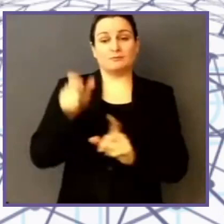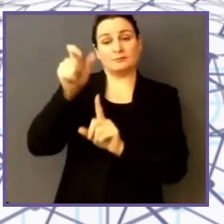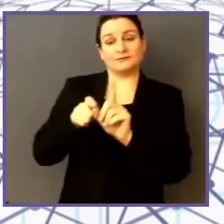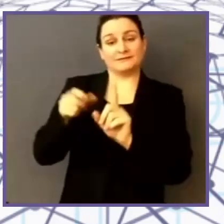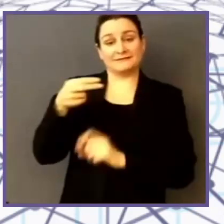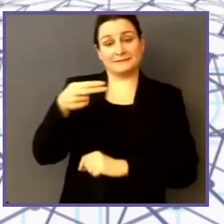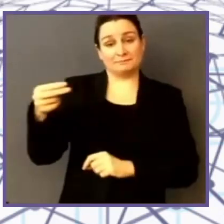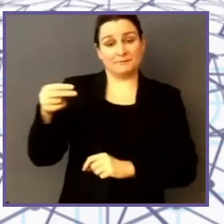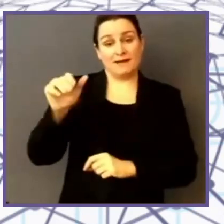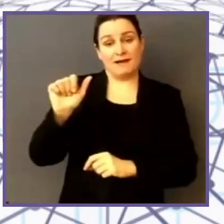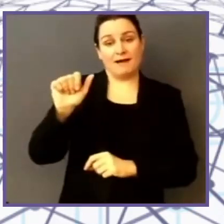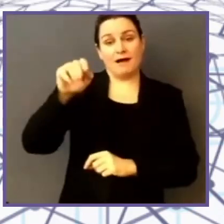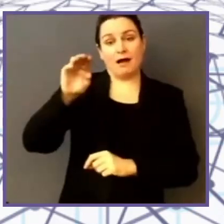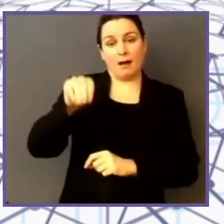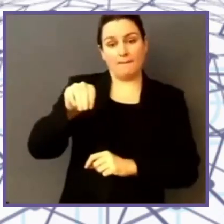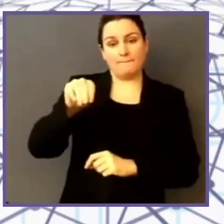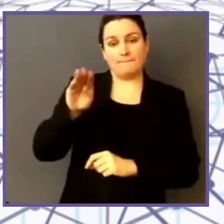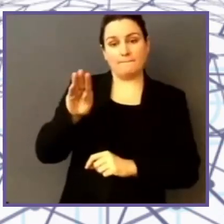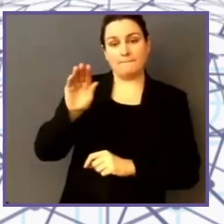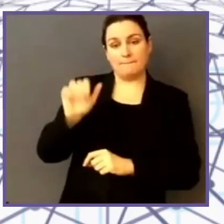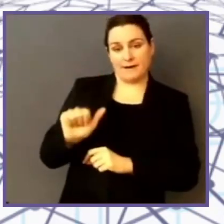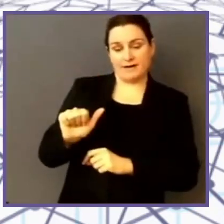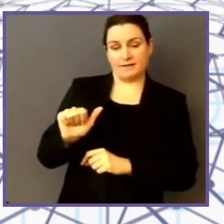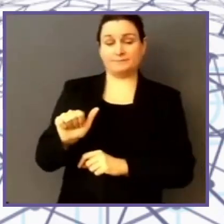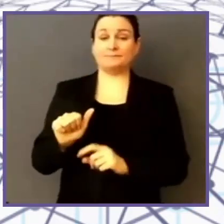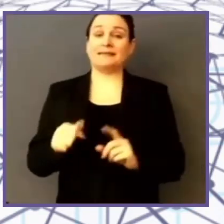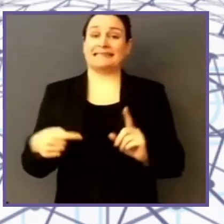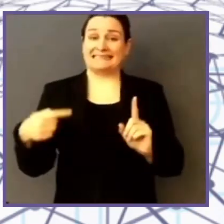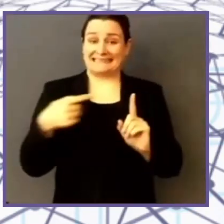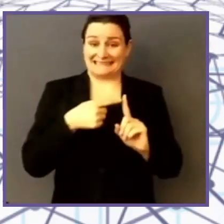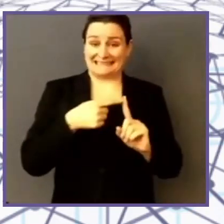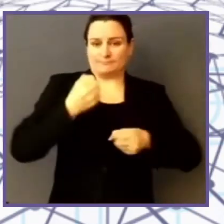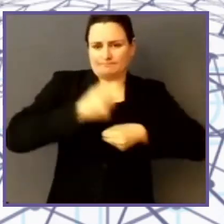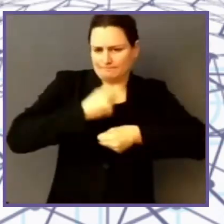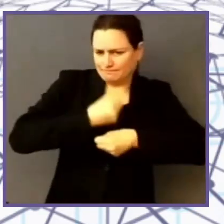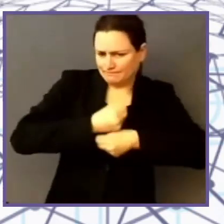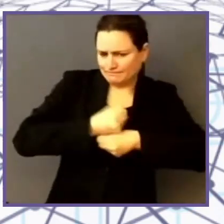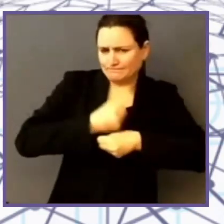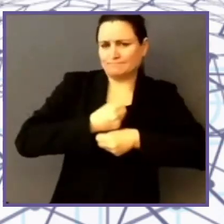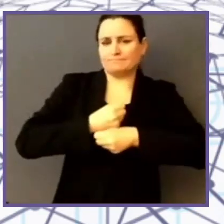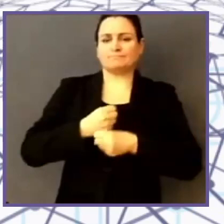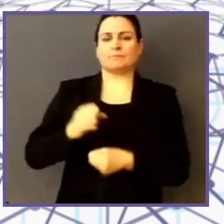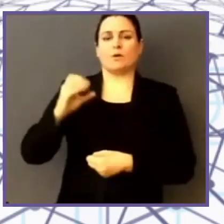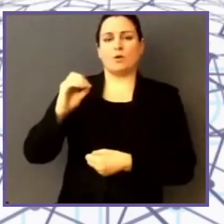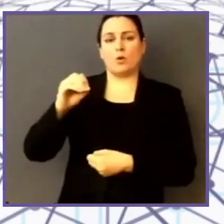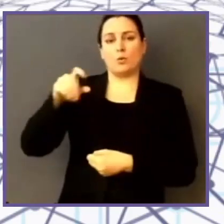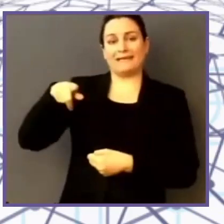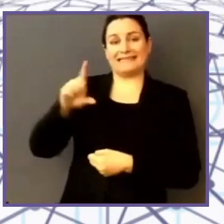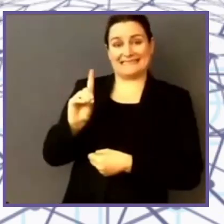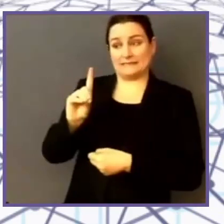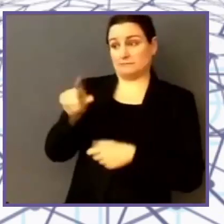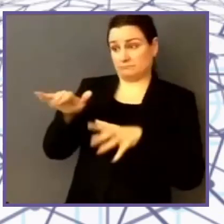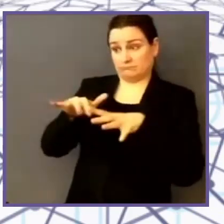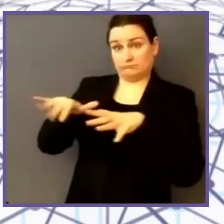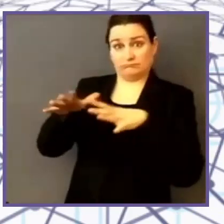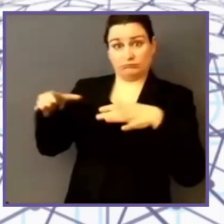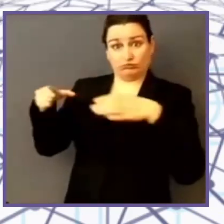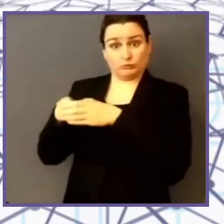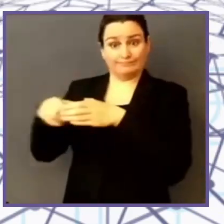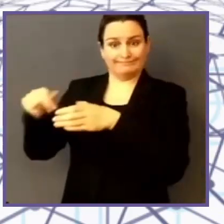Alliance, focusing on the provision of inclusive technical assistance to OPDs and partners through the engagement of his community of practice.